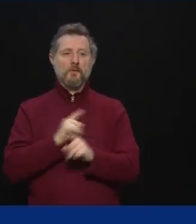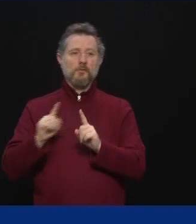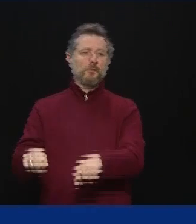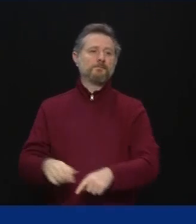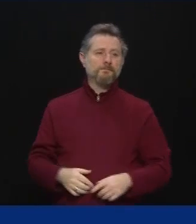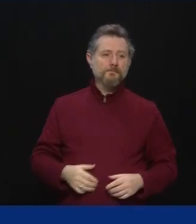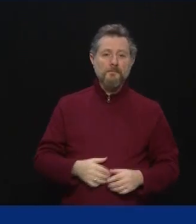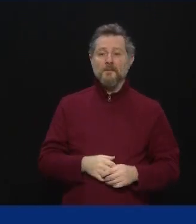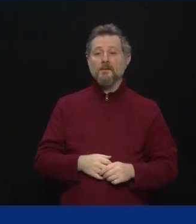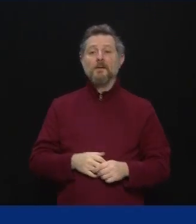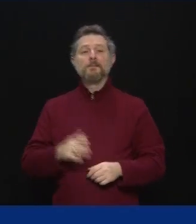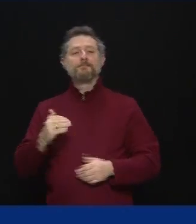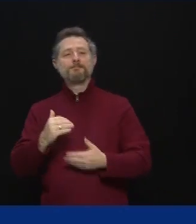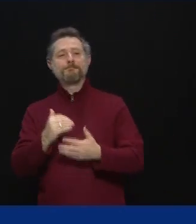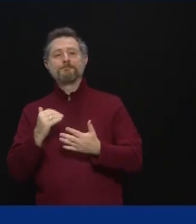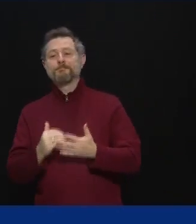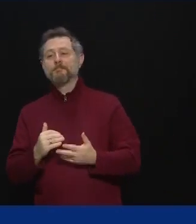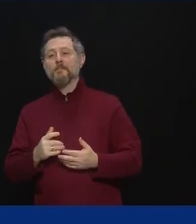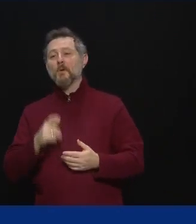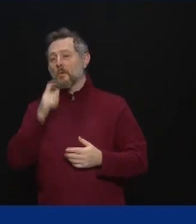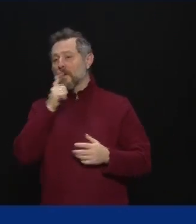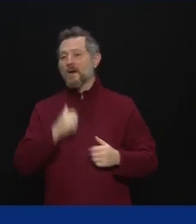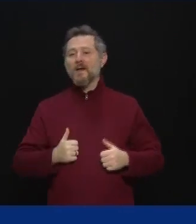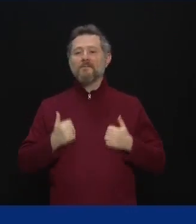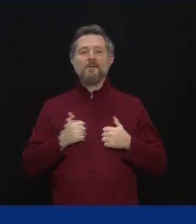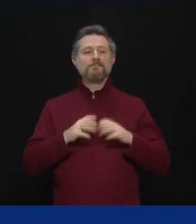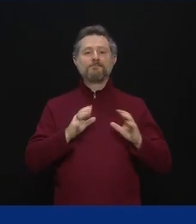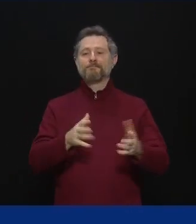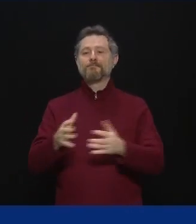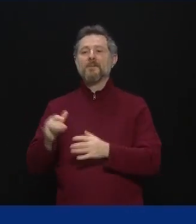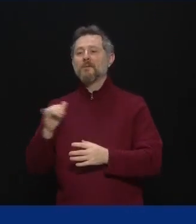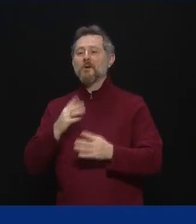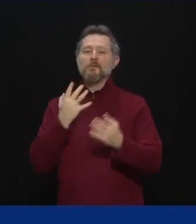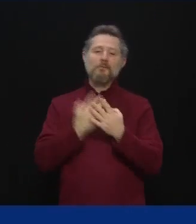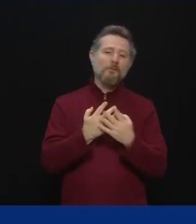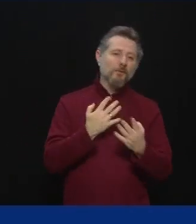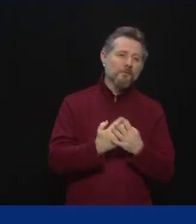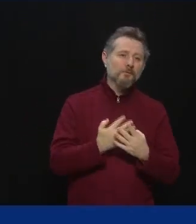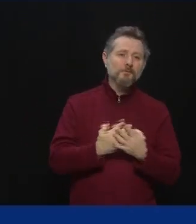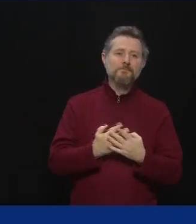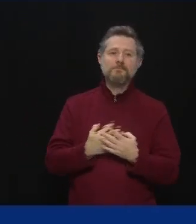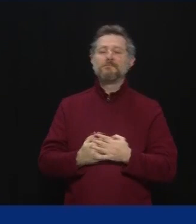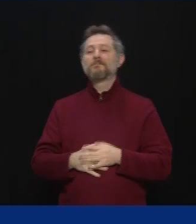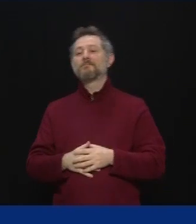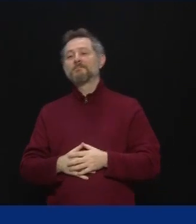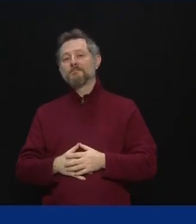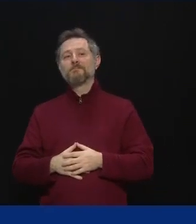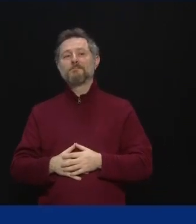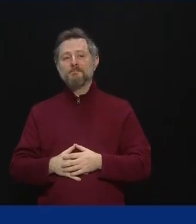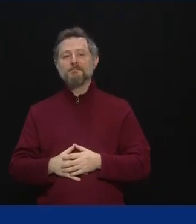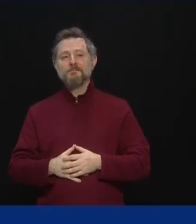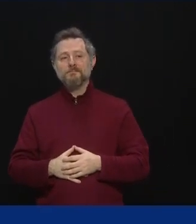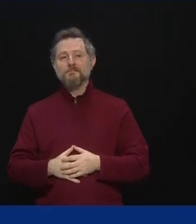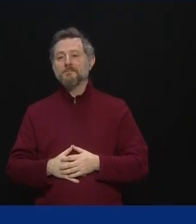MAKING THIS LIFE OR DEATH DECISION WHEN YOU VISIT PEOPLE IN NURSING HOMES. ALSO WE HAVE PEOPLE IN